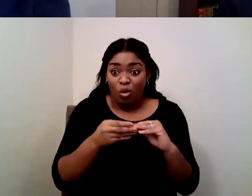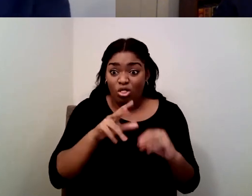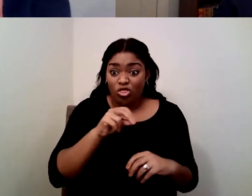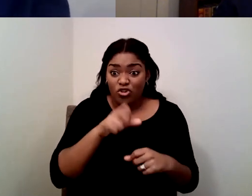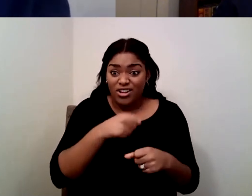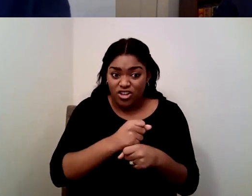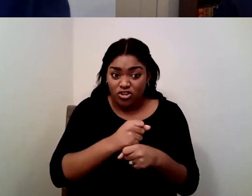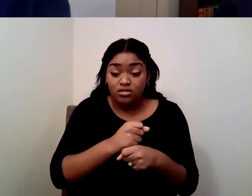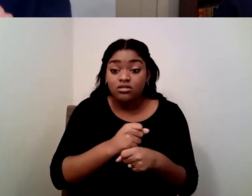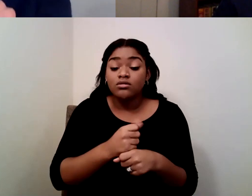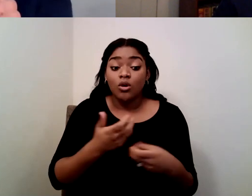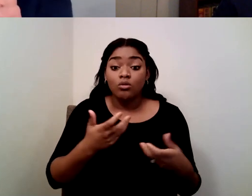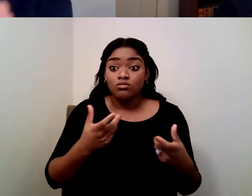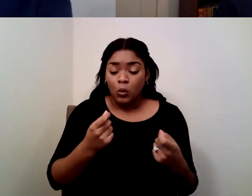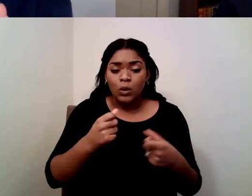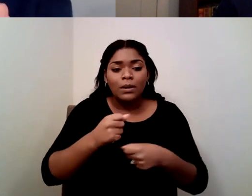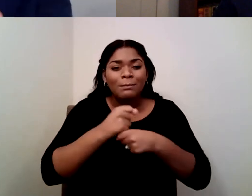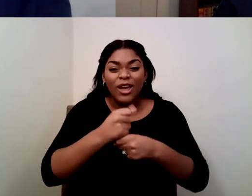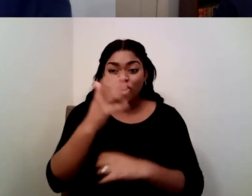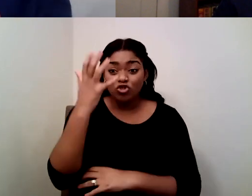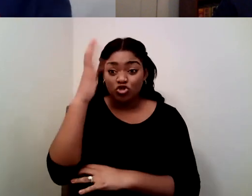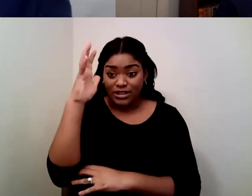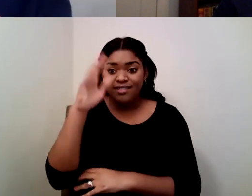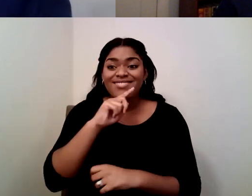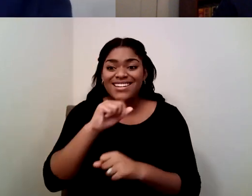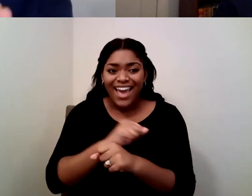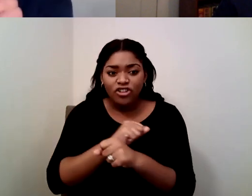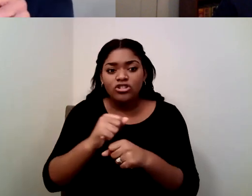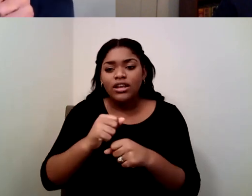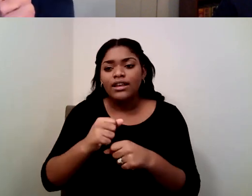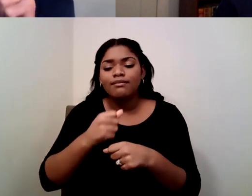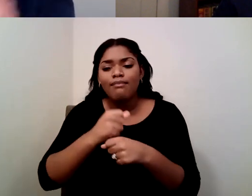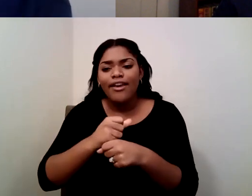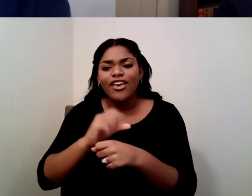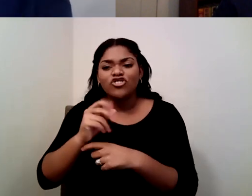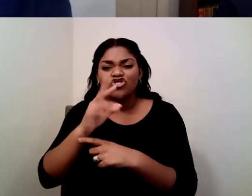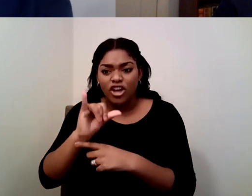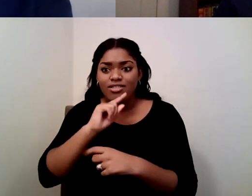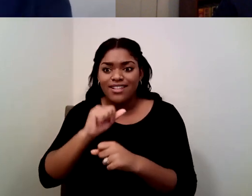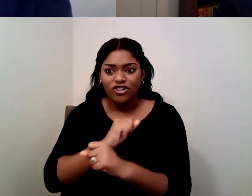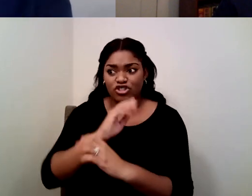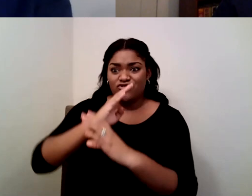They make a tree that is actually yielding cherry that is resistant to Roya.